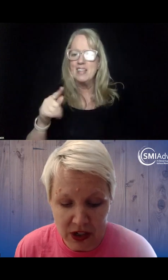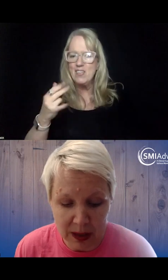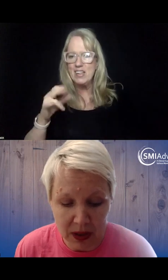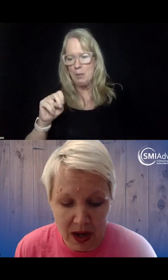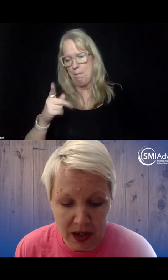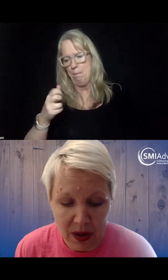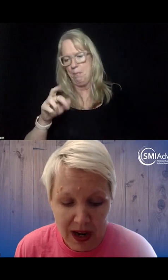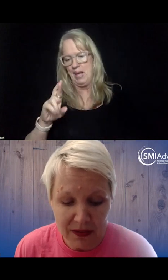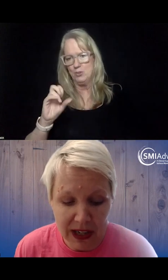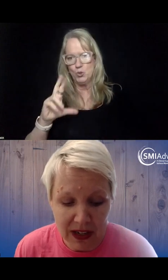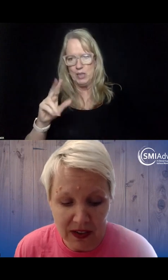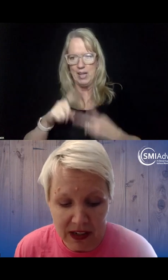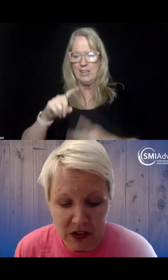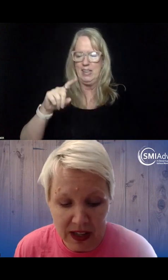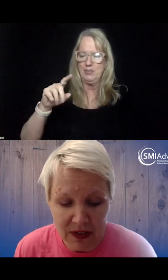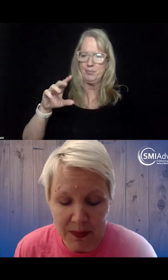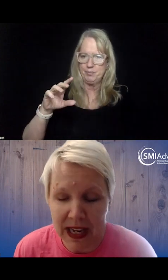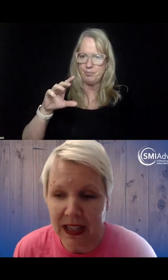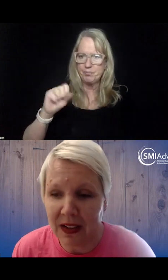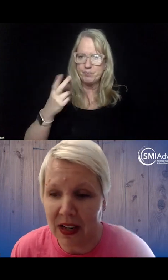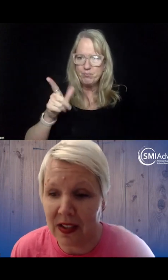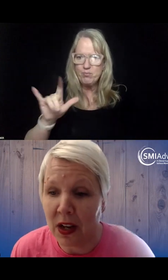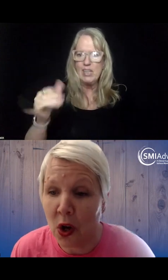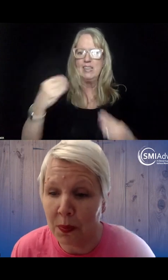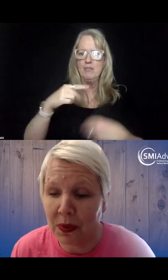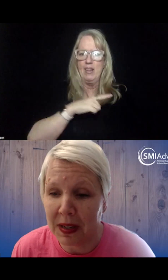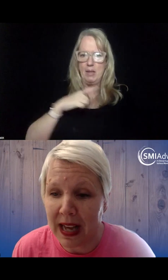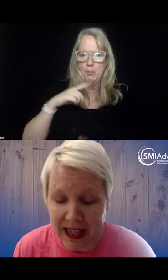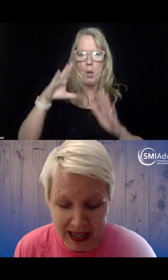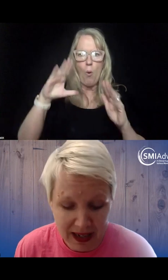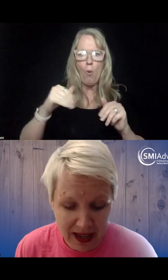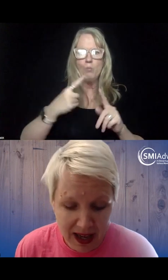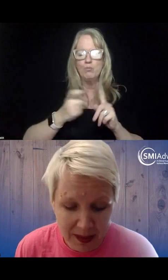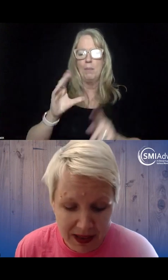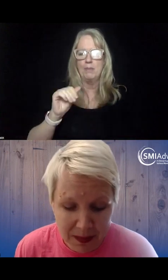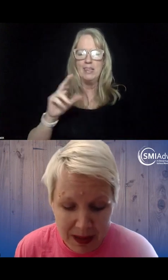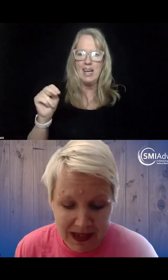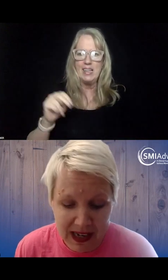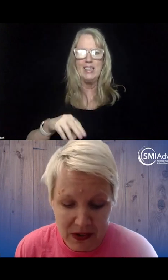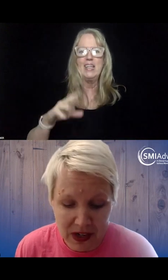SHELLY FOR THE UPDATE AND THE HOPE FROM CONNECTICUT THAT THERE MAY BE CENTERS